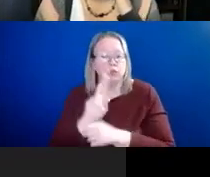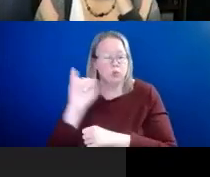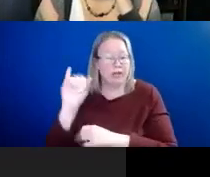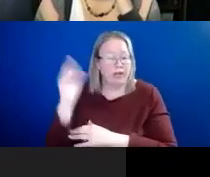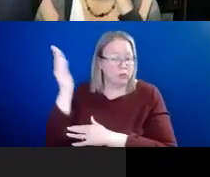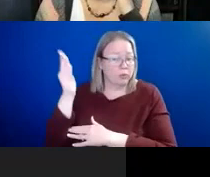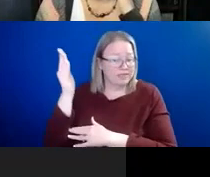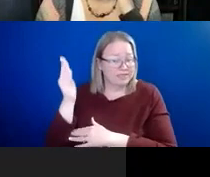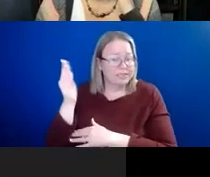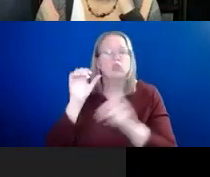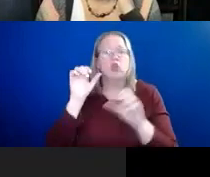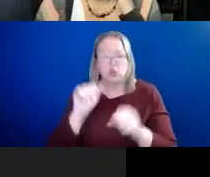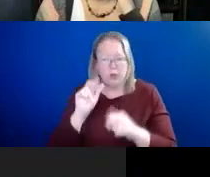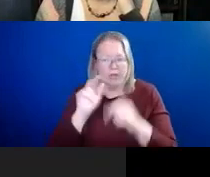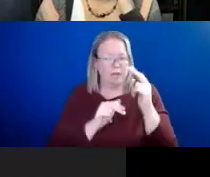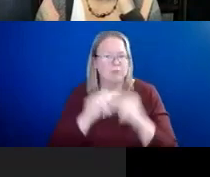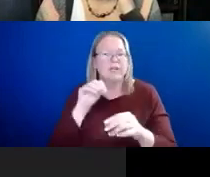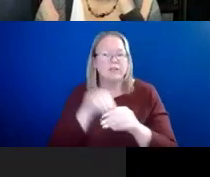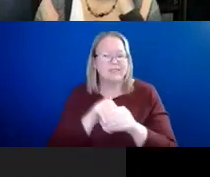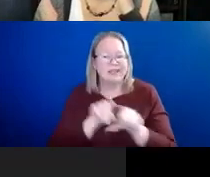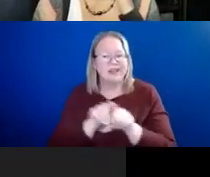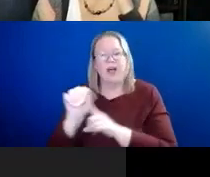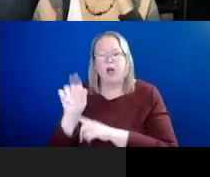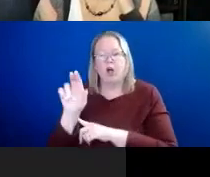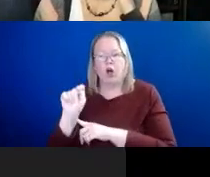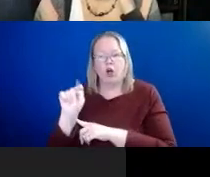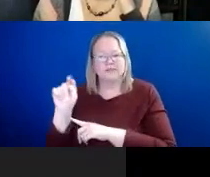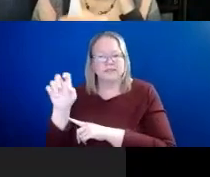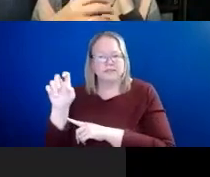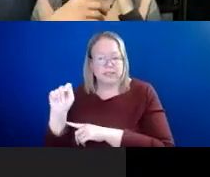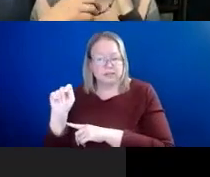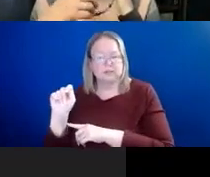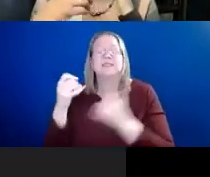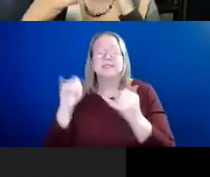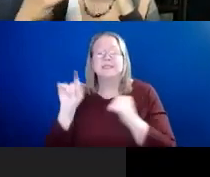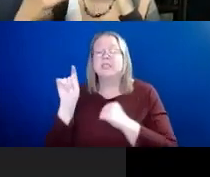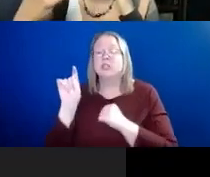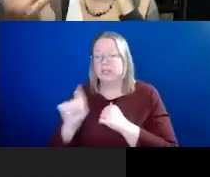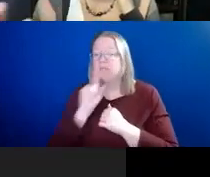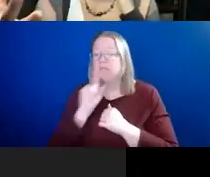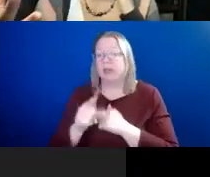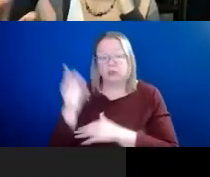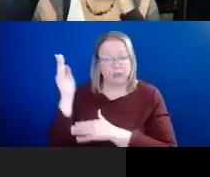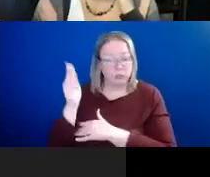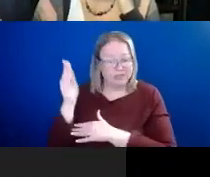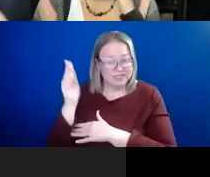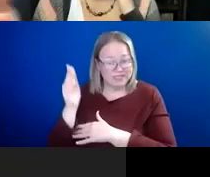you can build it in as alt text. You will still need to actually present 13:25:58 it allowed 13:26:02 .